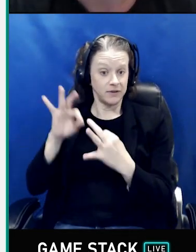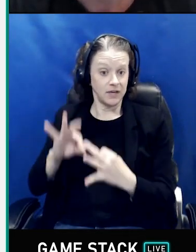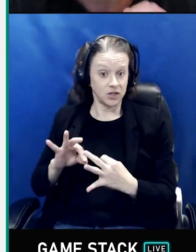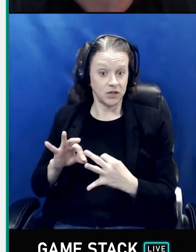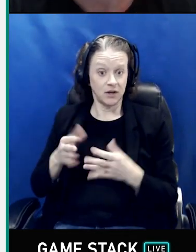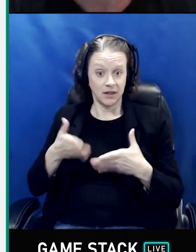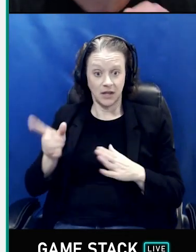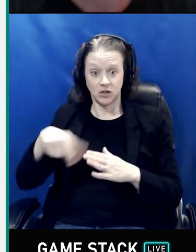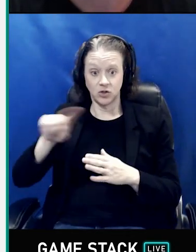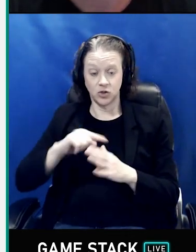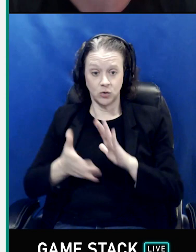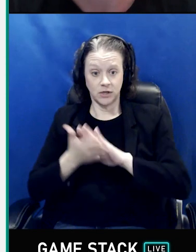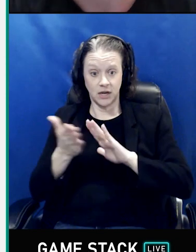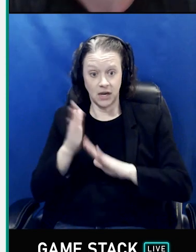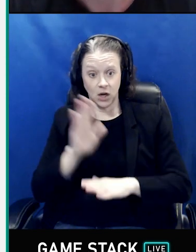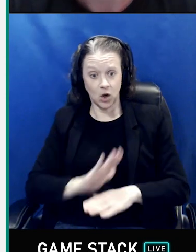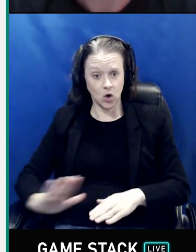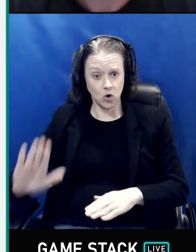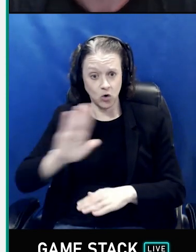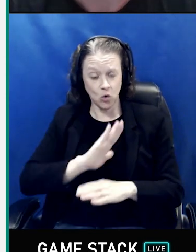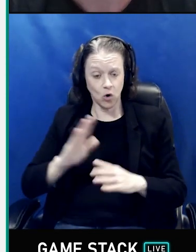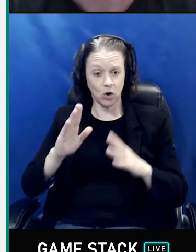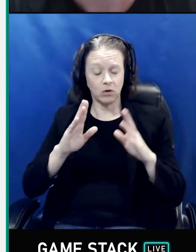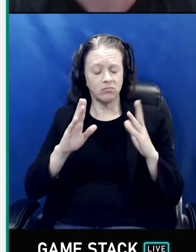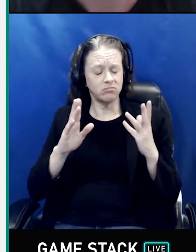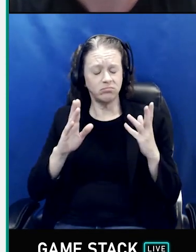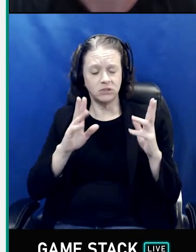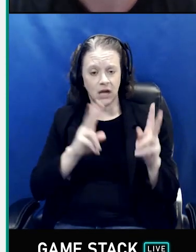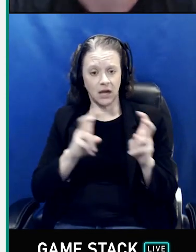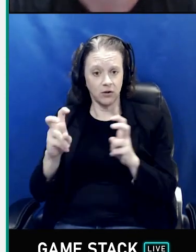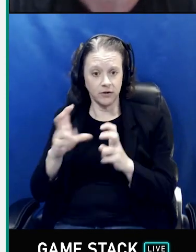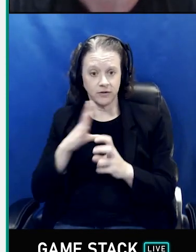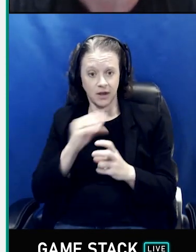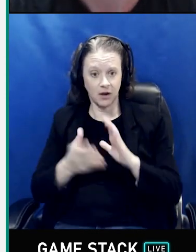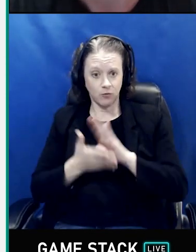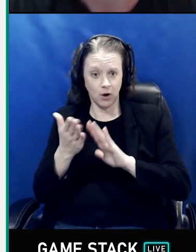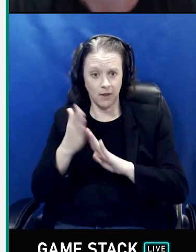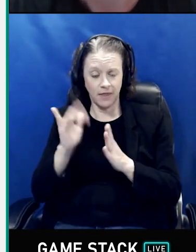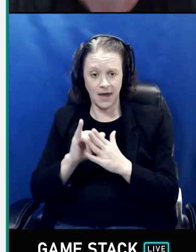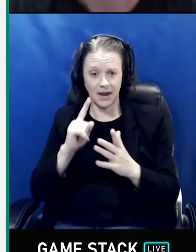them as first-class experiences across a broad swath of devices.